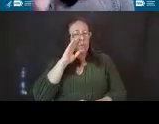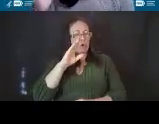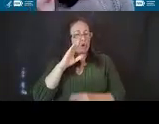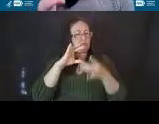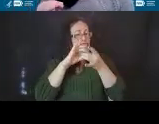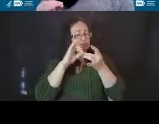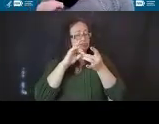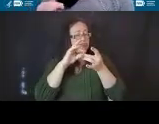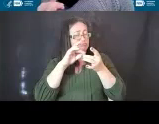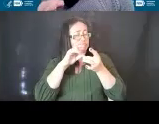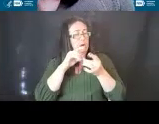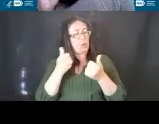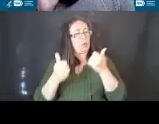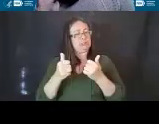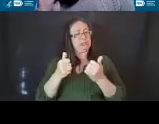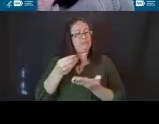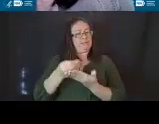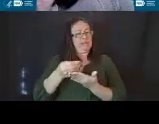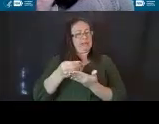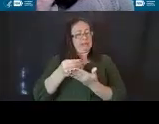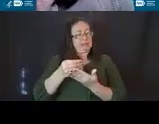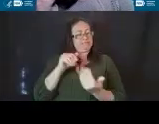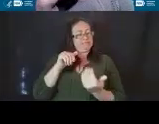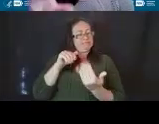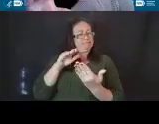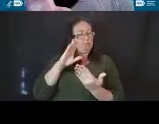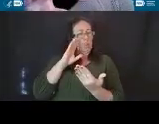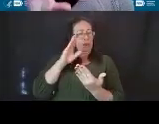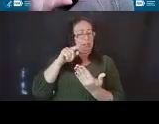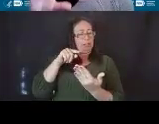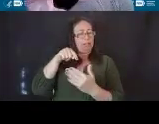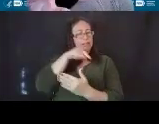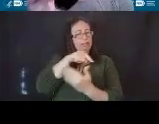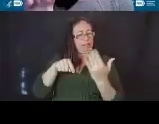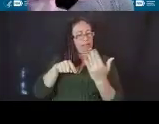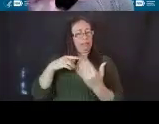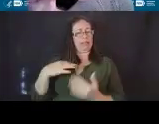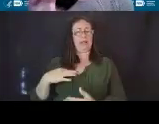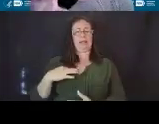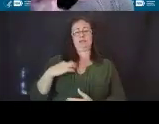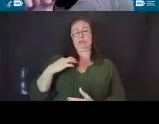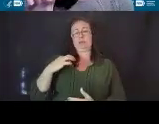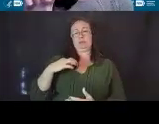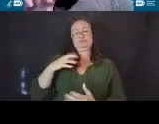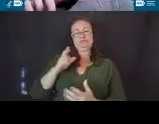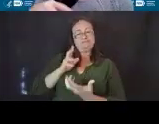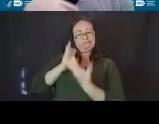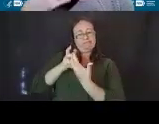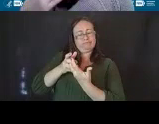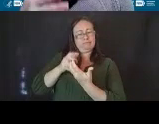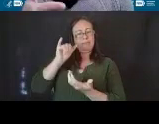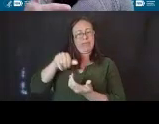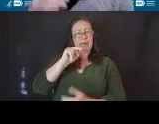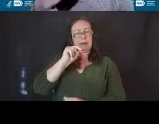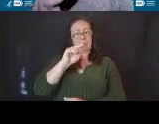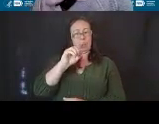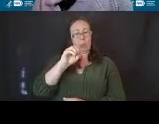and want to submit an entirely new application, and that's perfectly fine, too, so these are some conversations